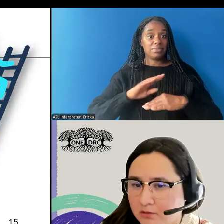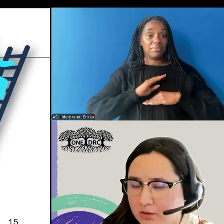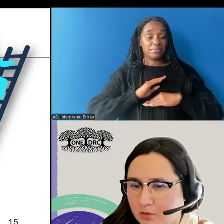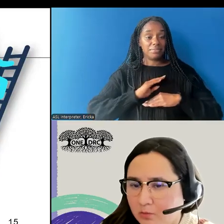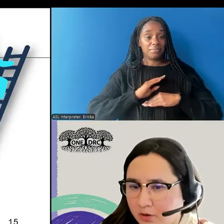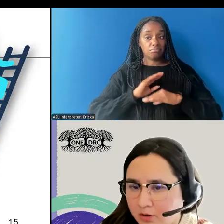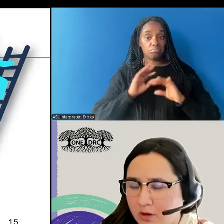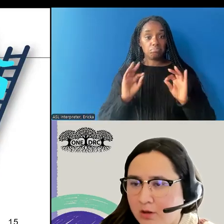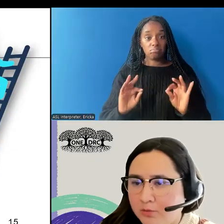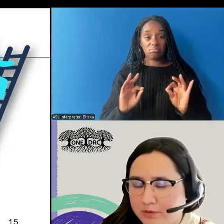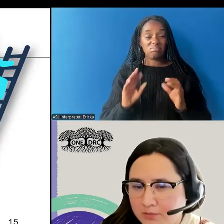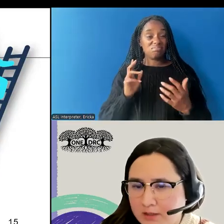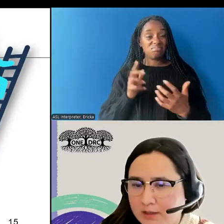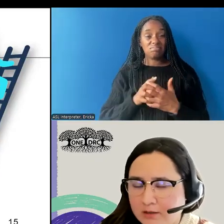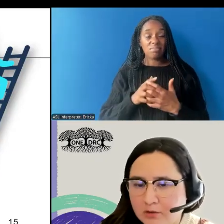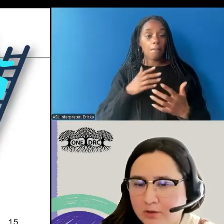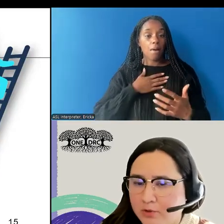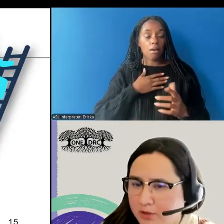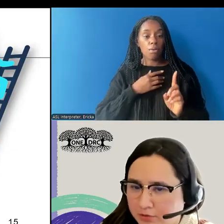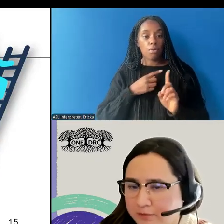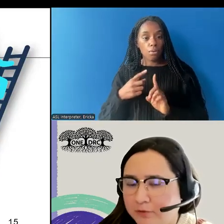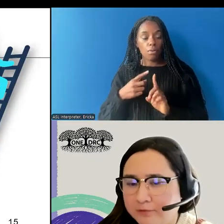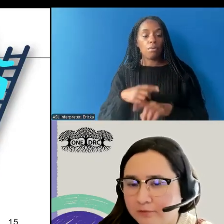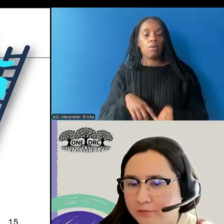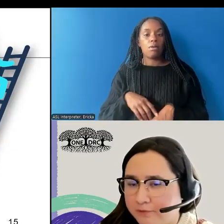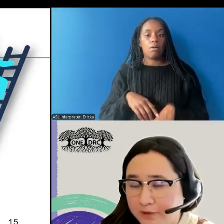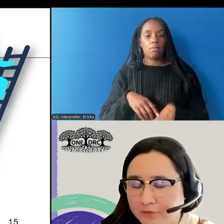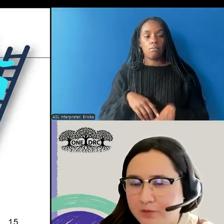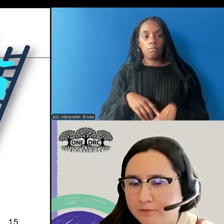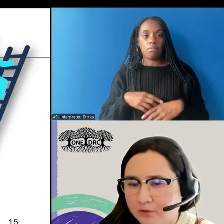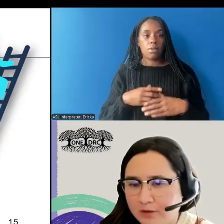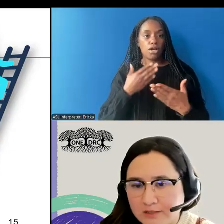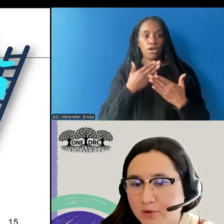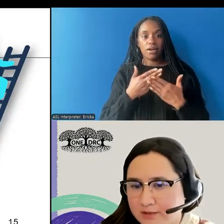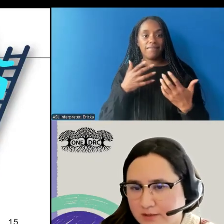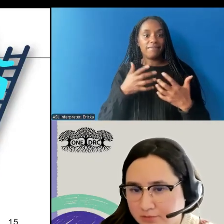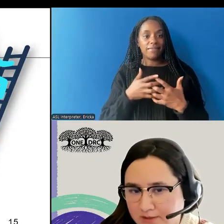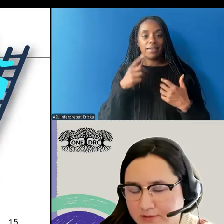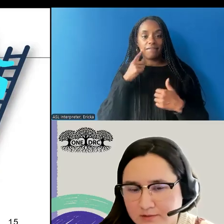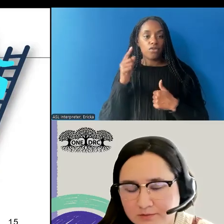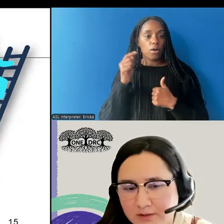you know, work with me. And you know, it would be a great fit for me for X, Y and Z reasons, right?